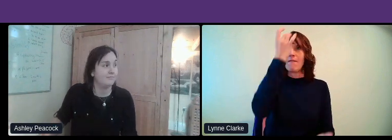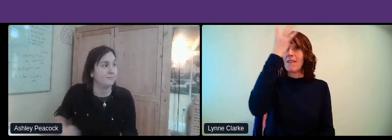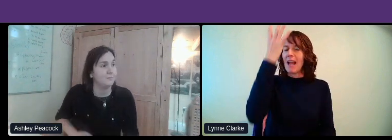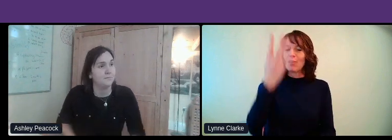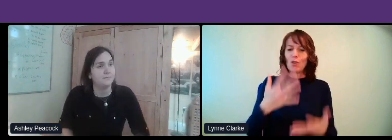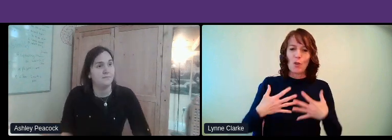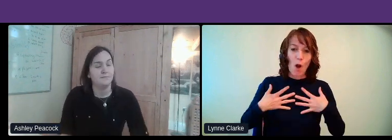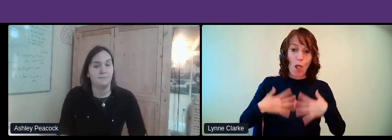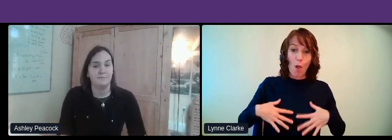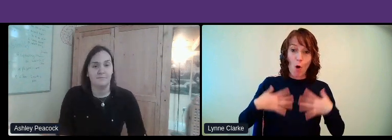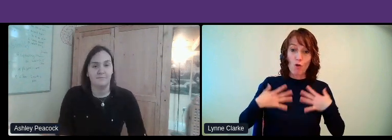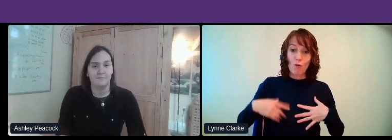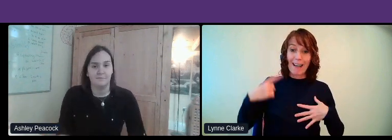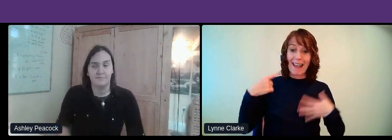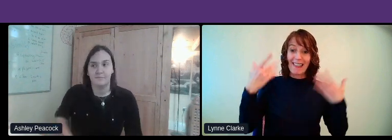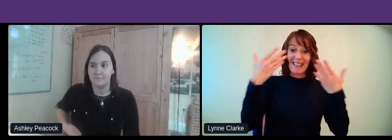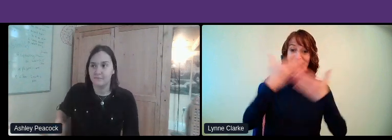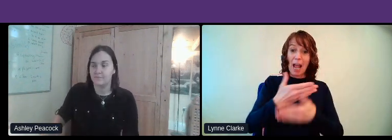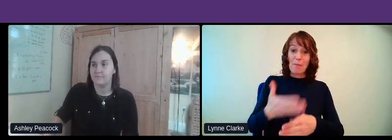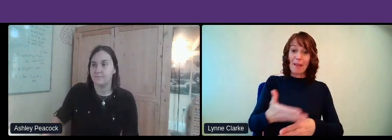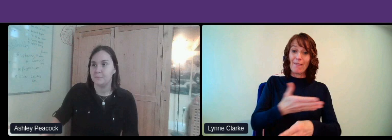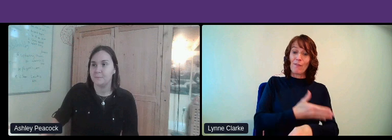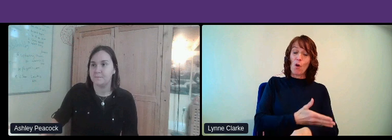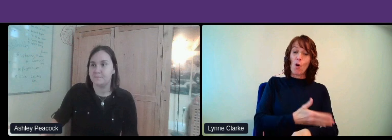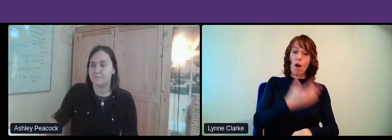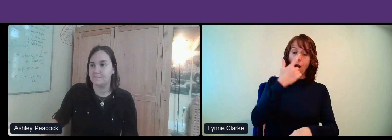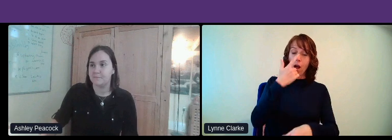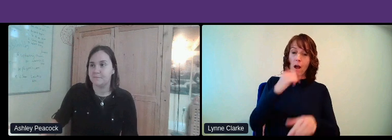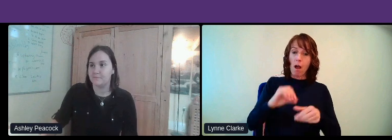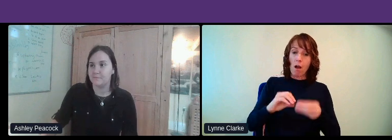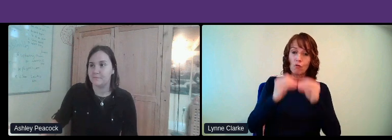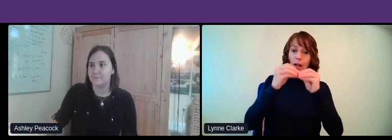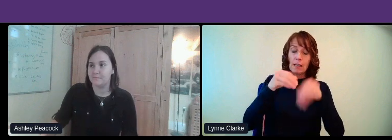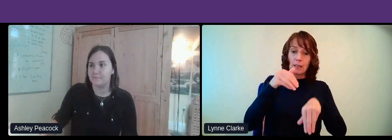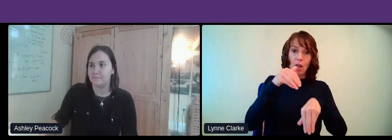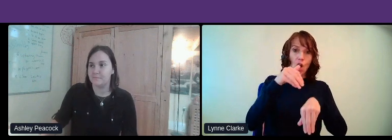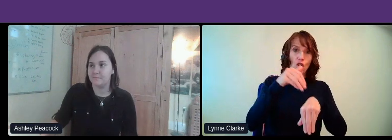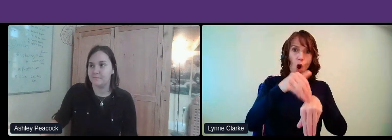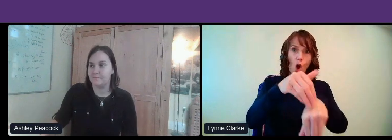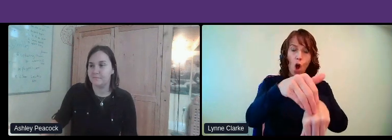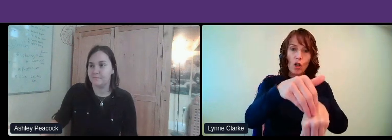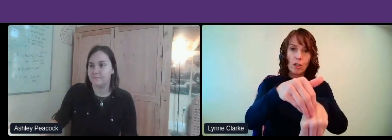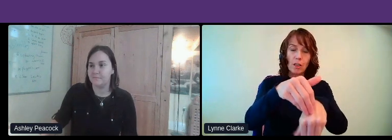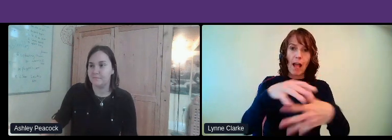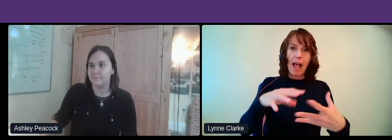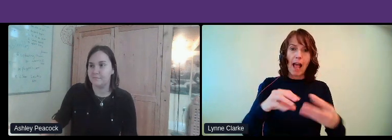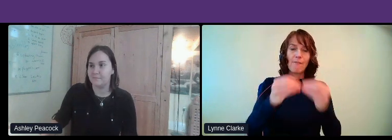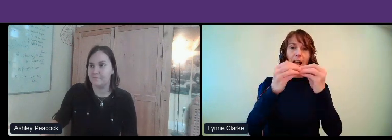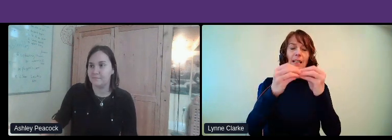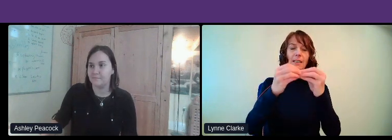before can create this knock-on effect which eventually results in a meltdown and being